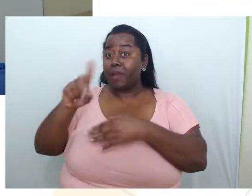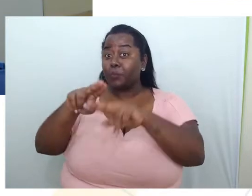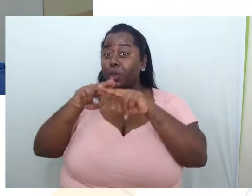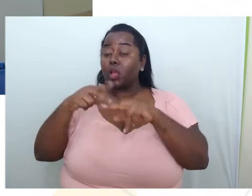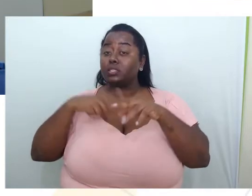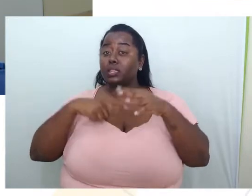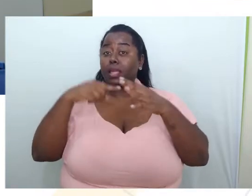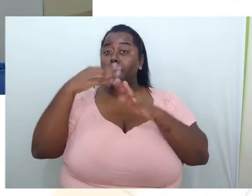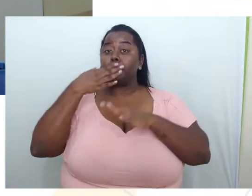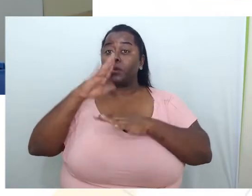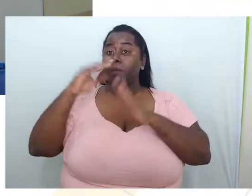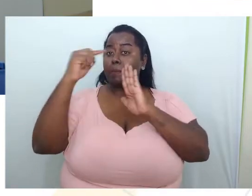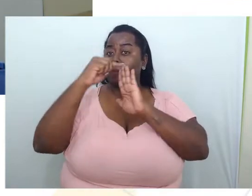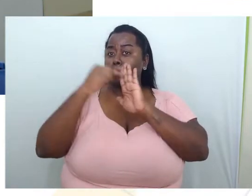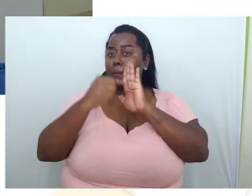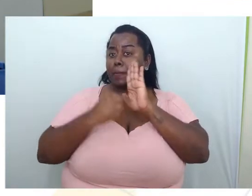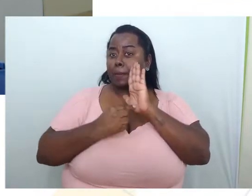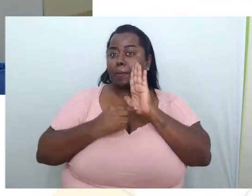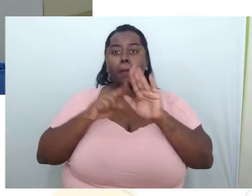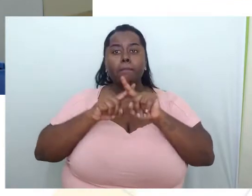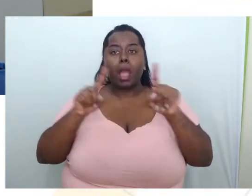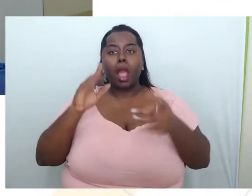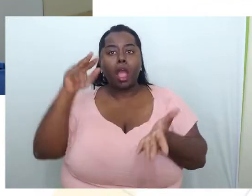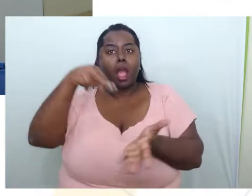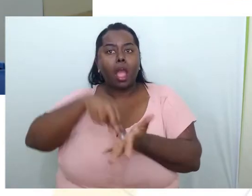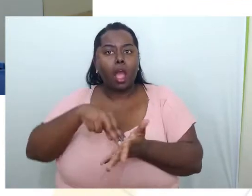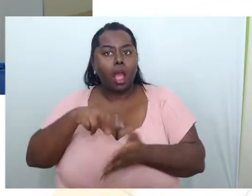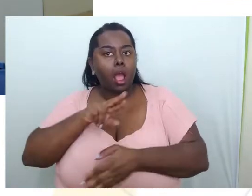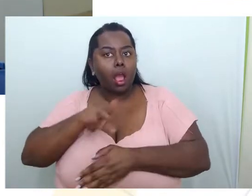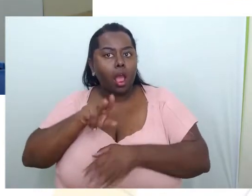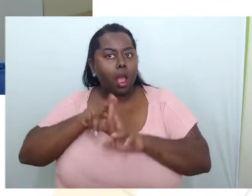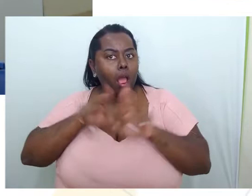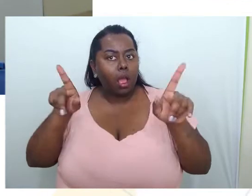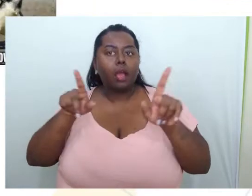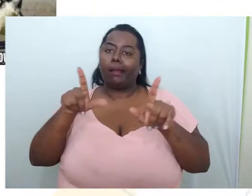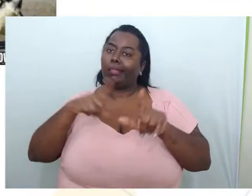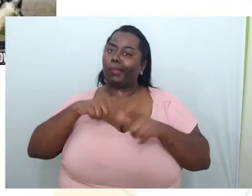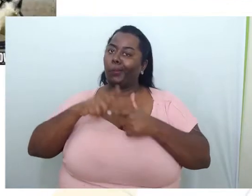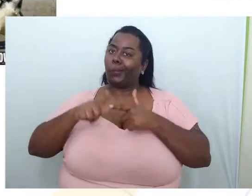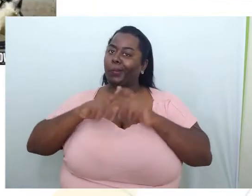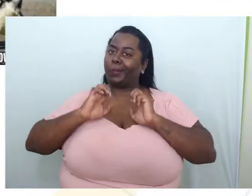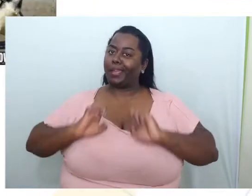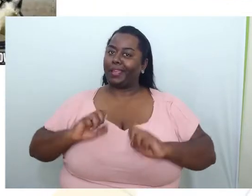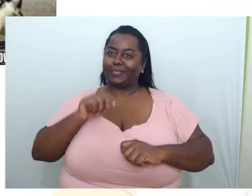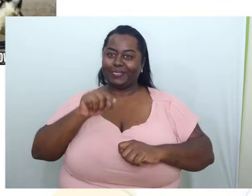so this is why hold that thought and I will I will come to that now here's the